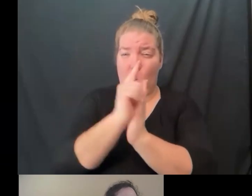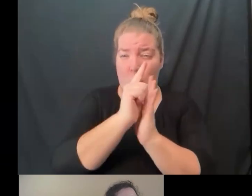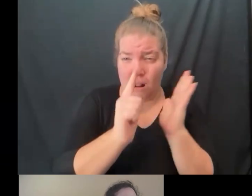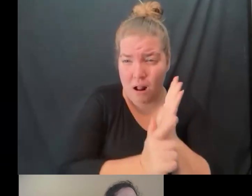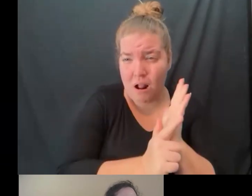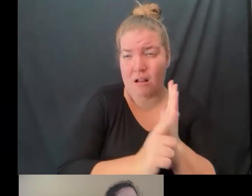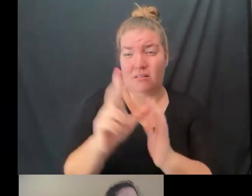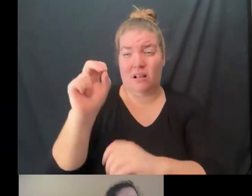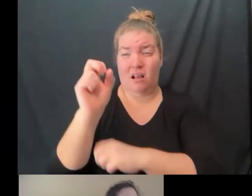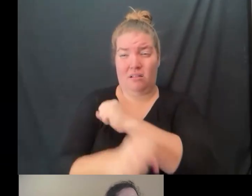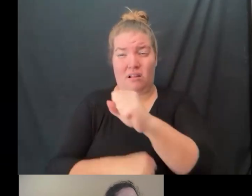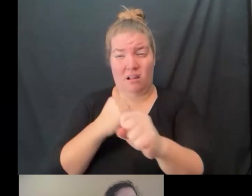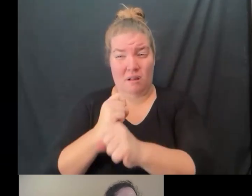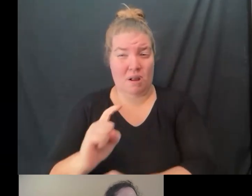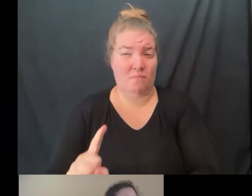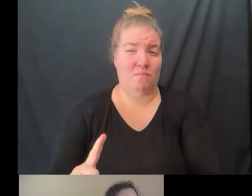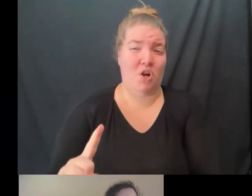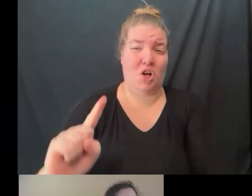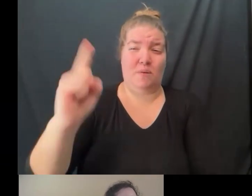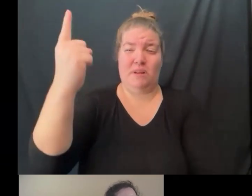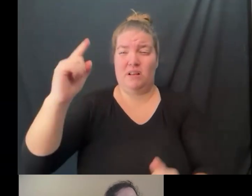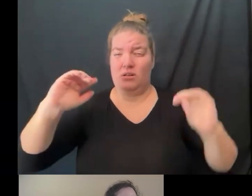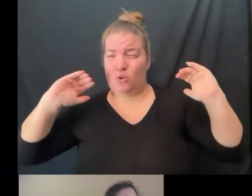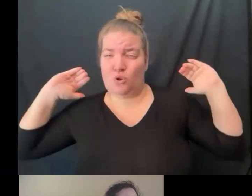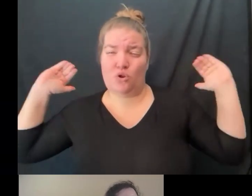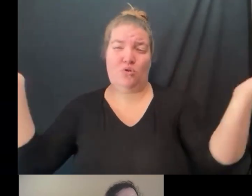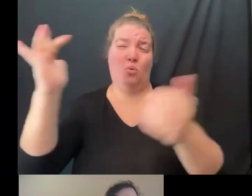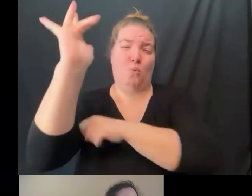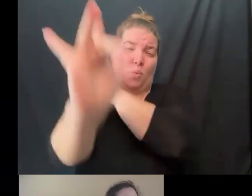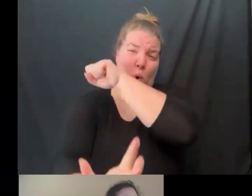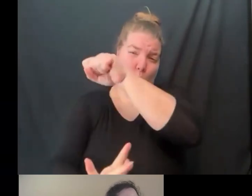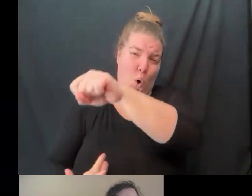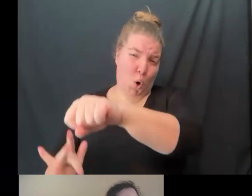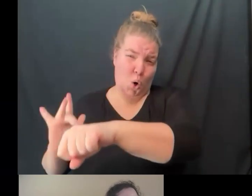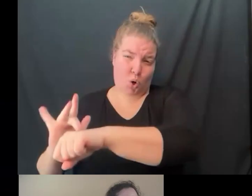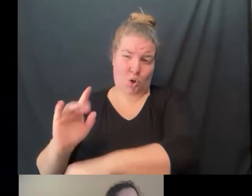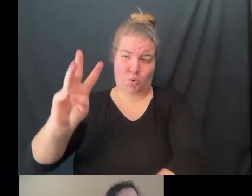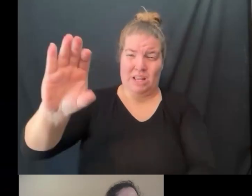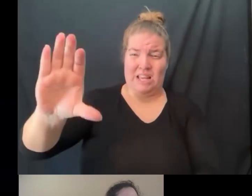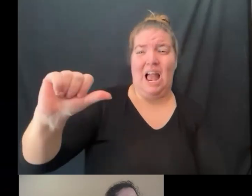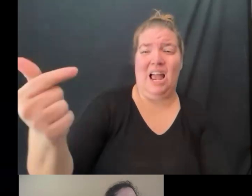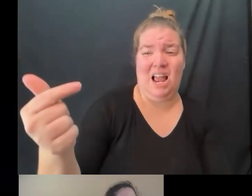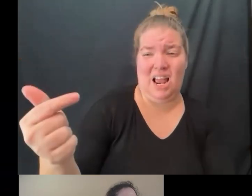first published legislation, the first time on Earth that referenced WCAG, more people have